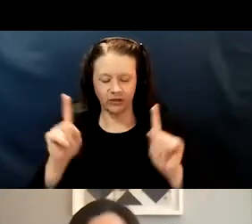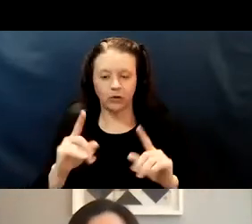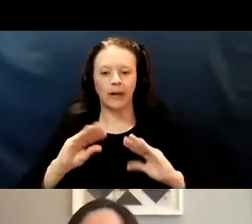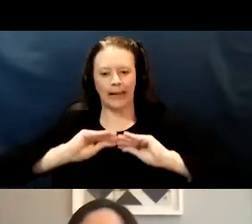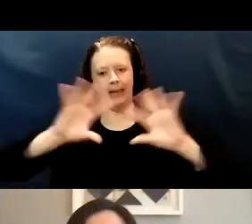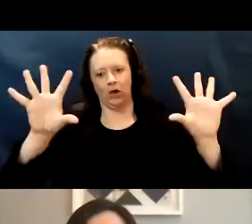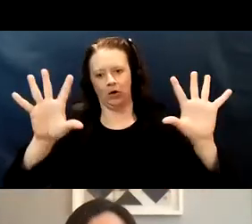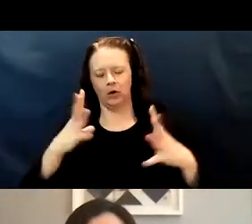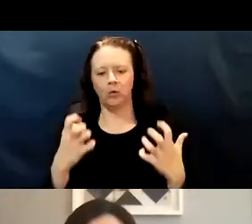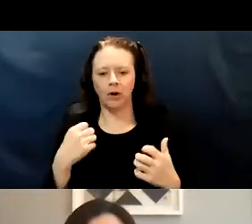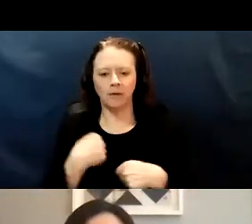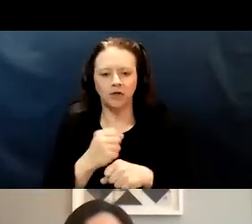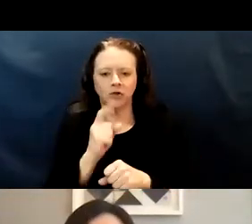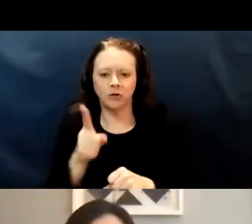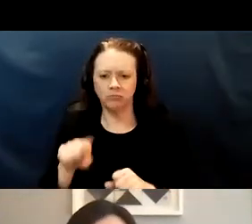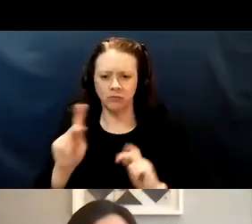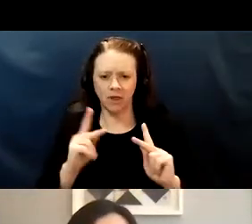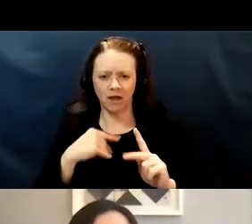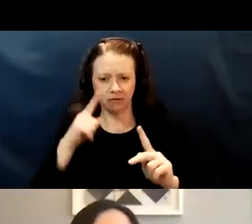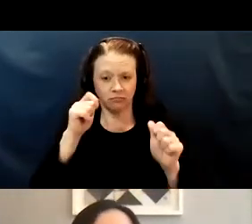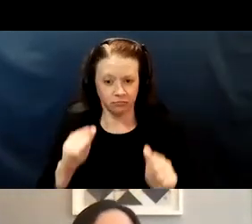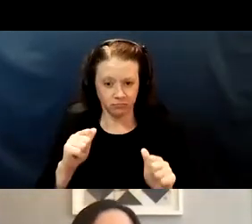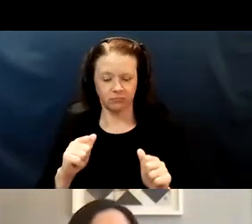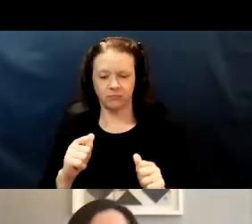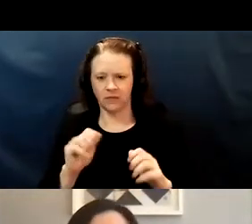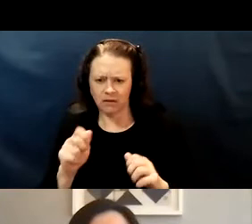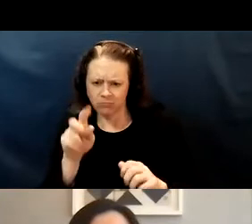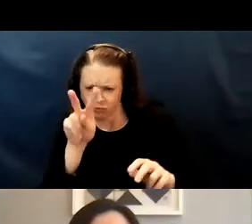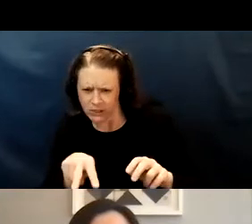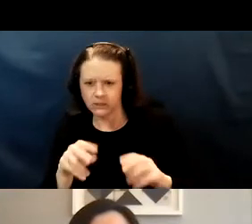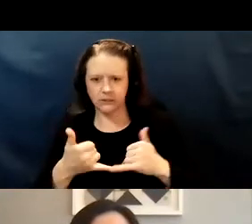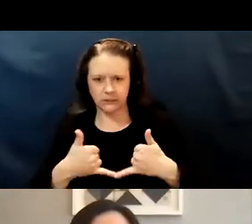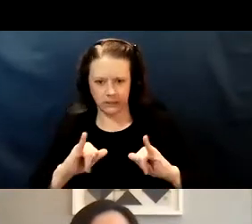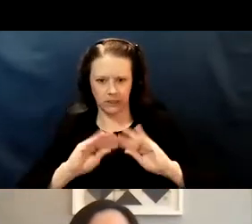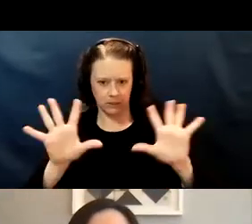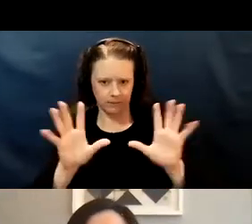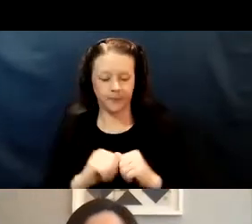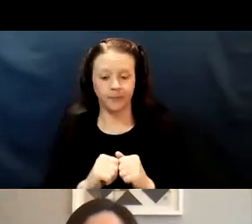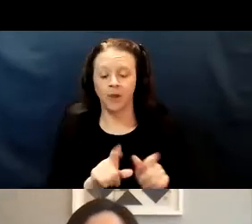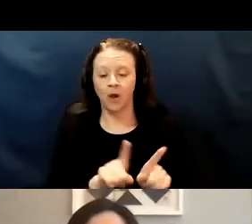for people who have low vision to be able to read. We also want to make sure that we have other ways for people